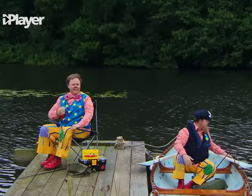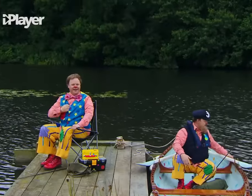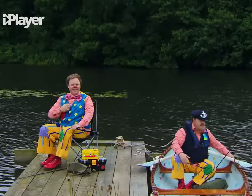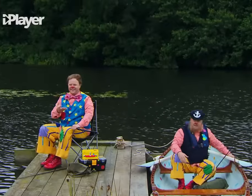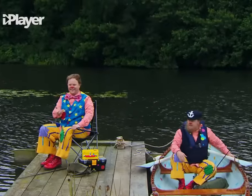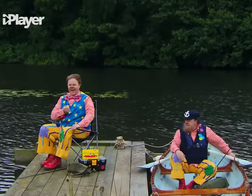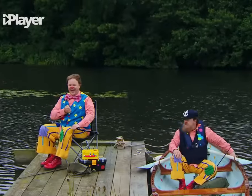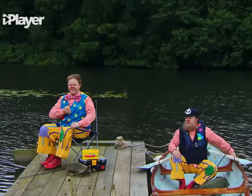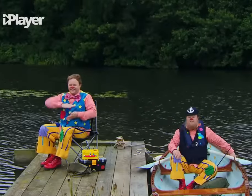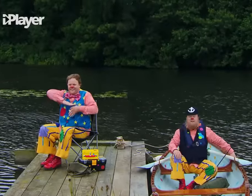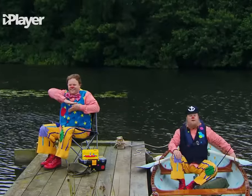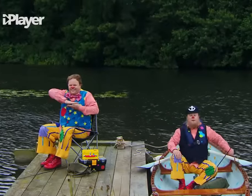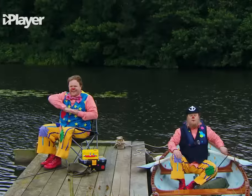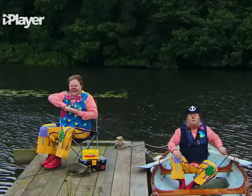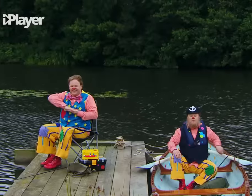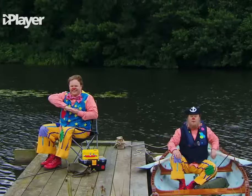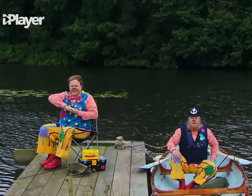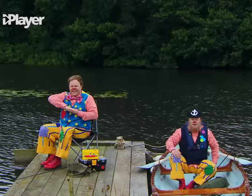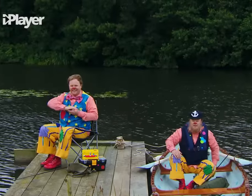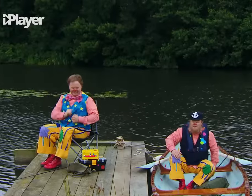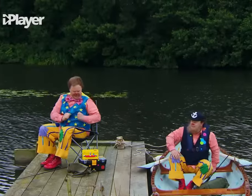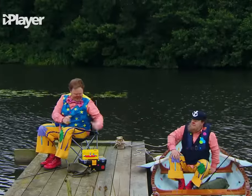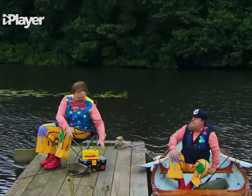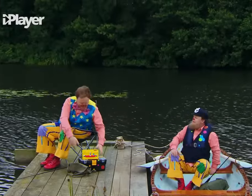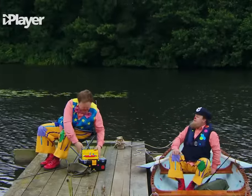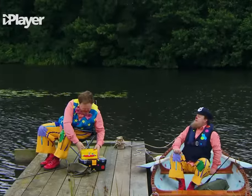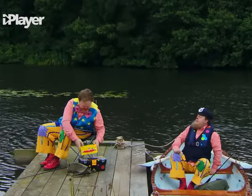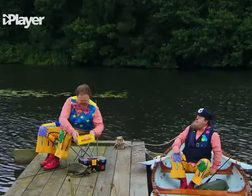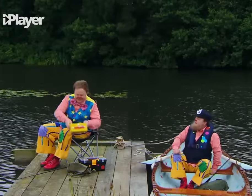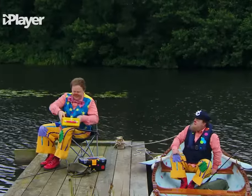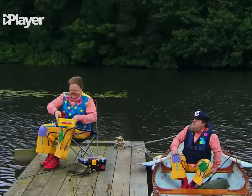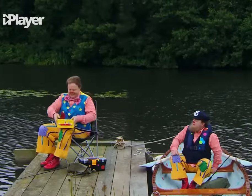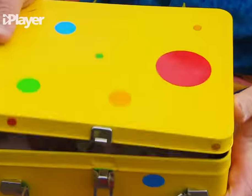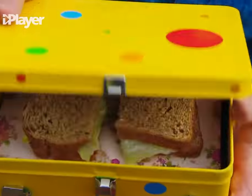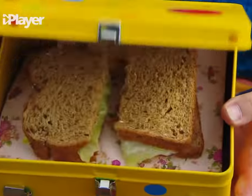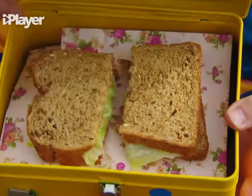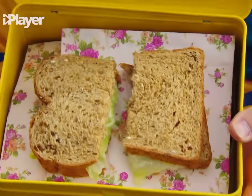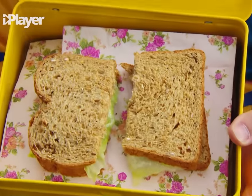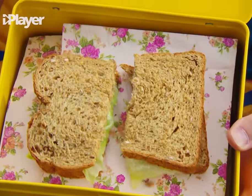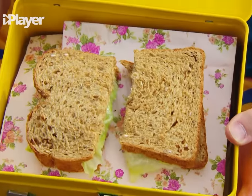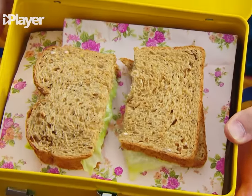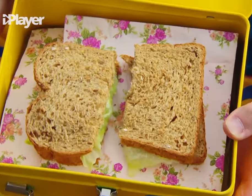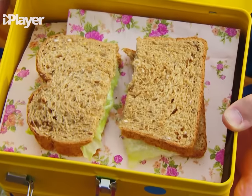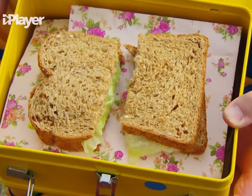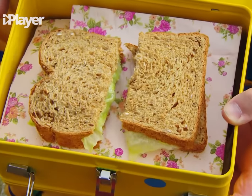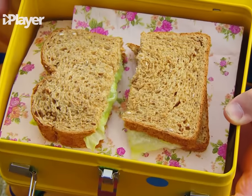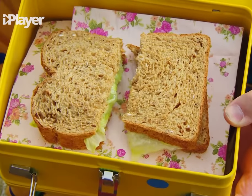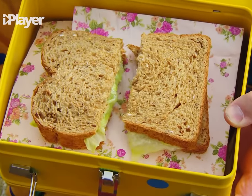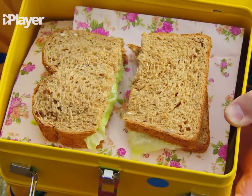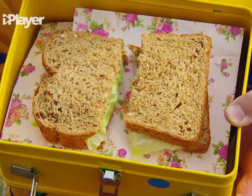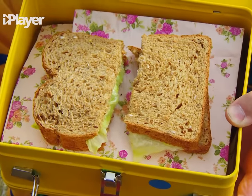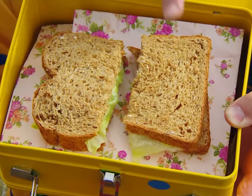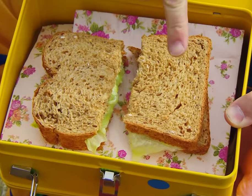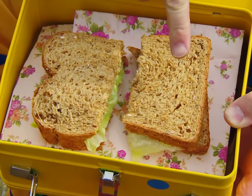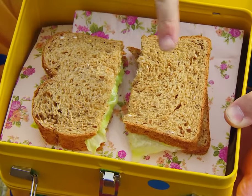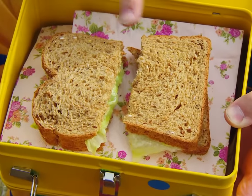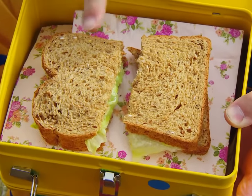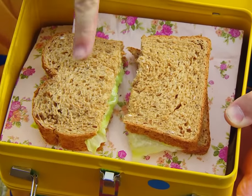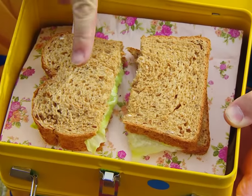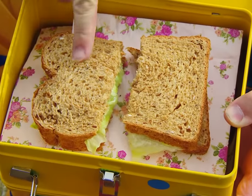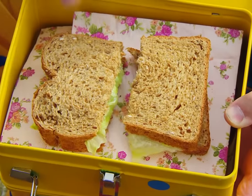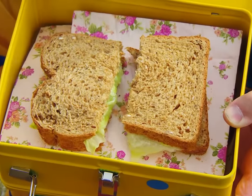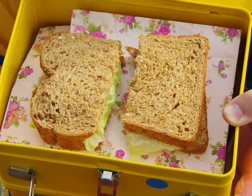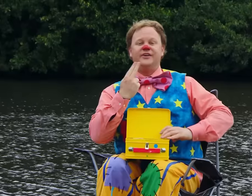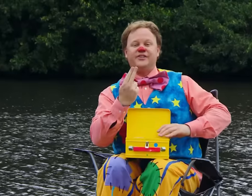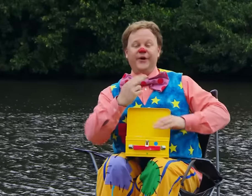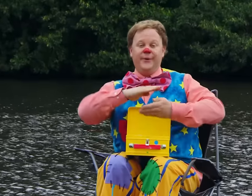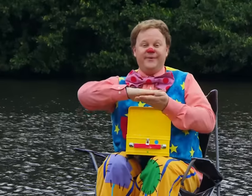but i do have some sandwiches oh how many sandwiches mr tumble what one two two